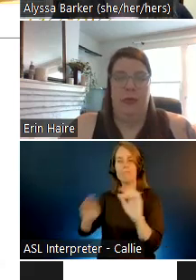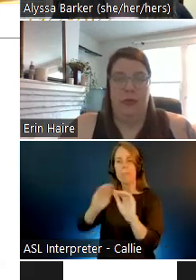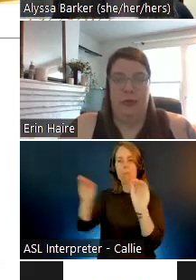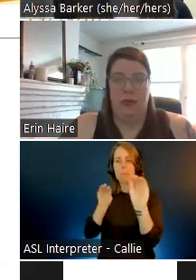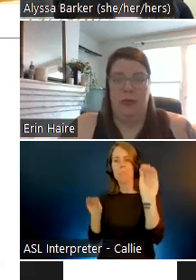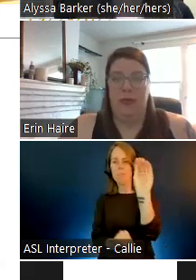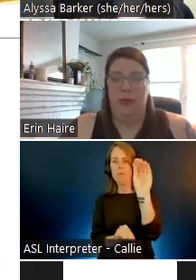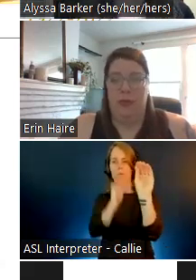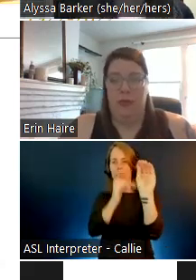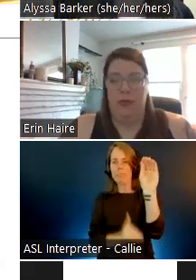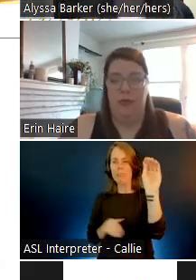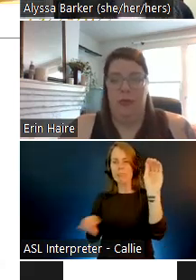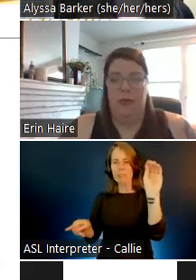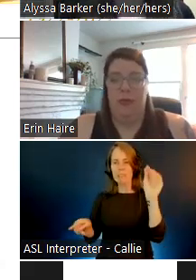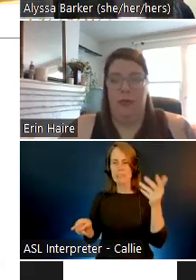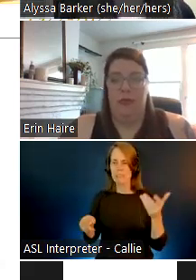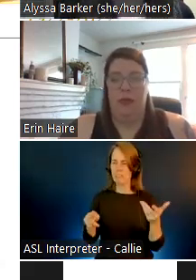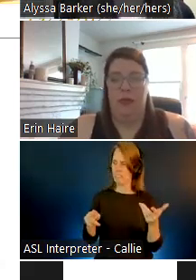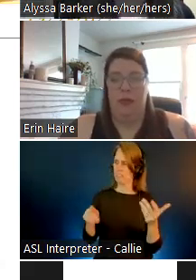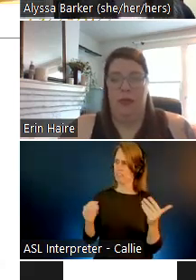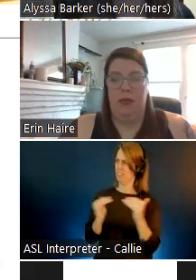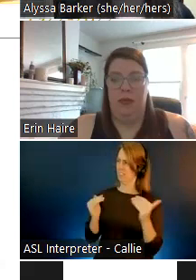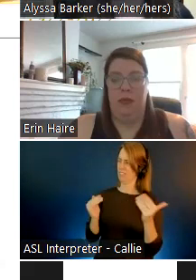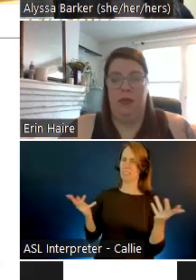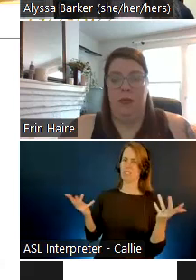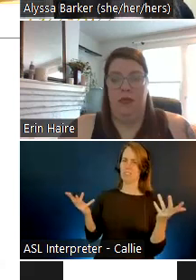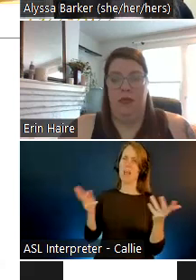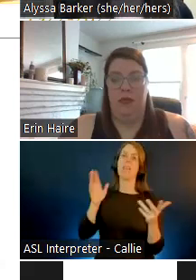than another person for whatever reason then that could be different in terms of conditions